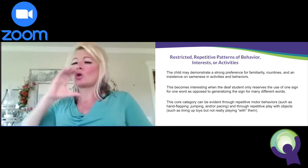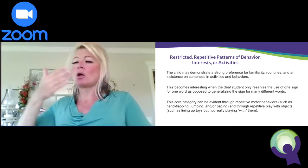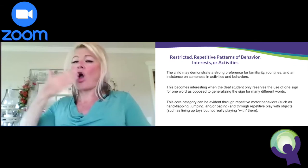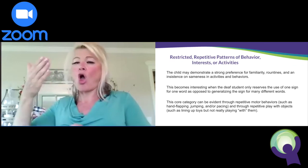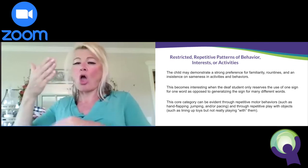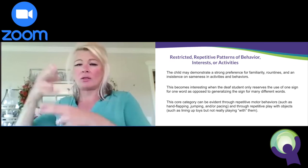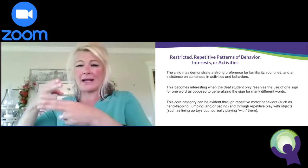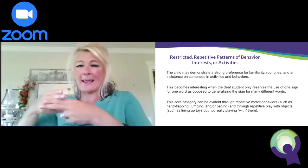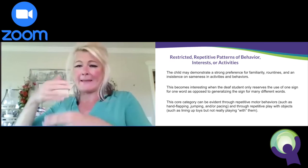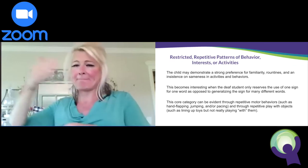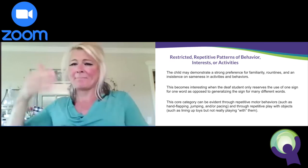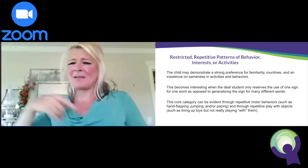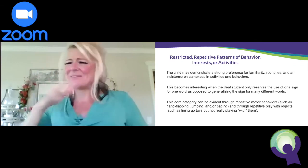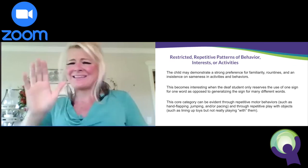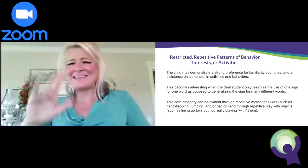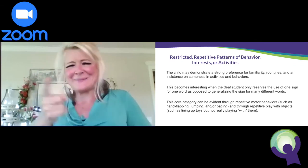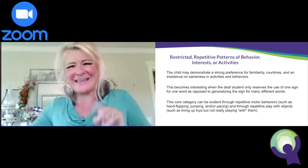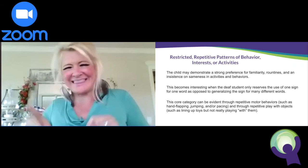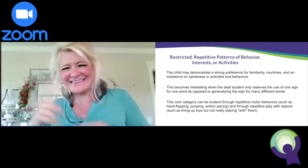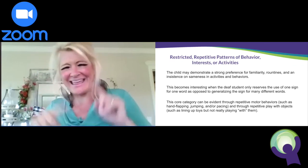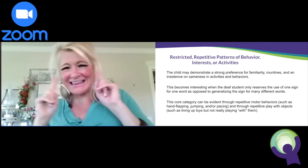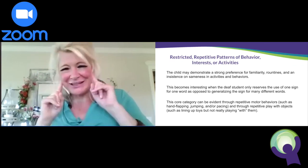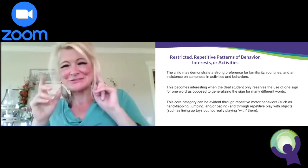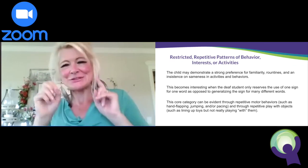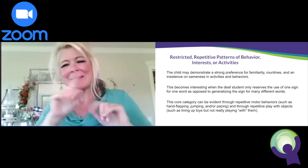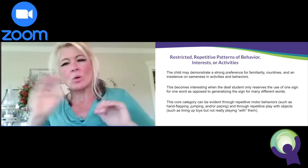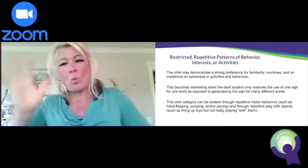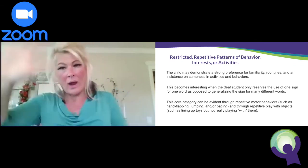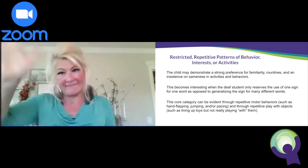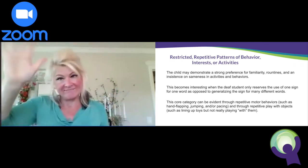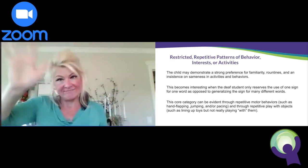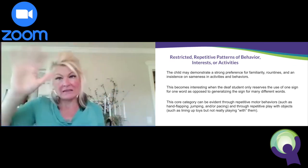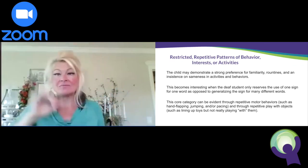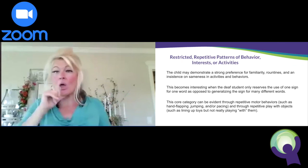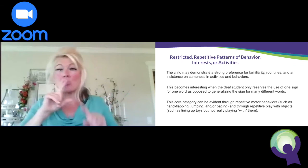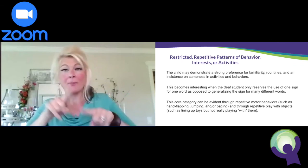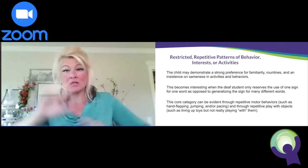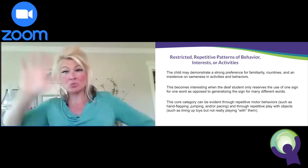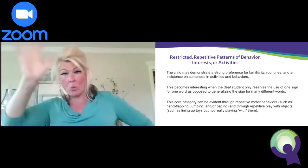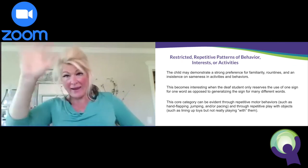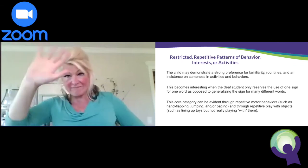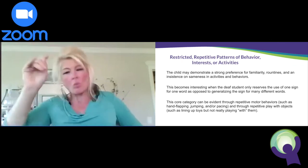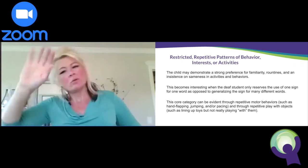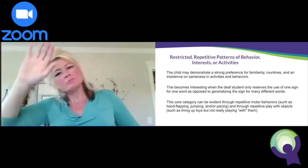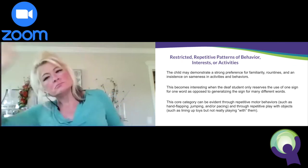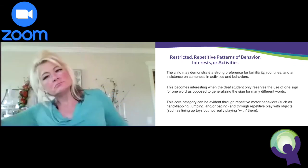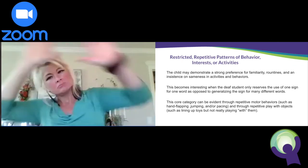kids and how we're approaching that. Maybe they're unable to respond to their name, maybe they're not just hearing their name you know, if they're